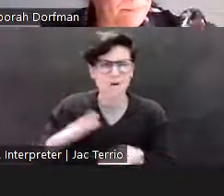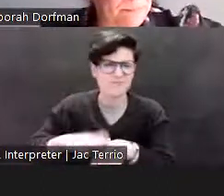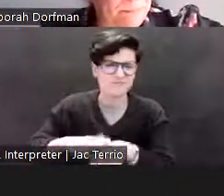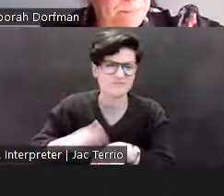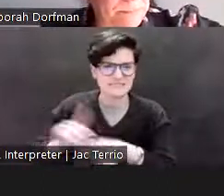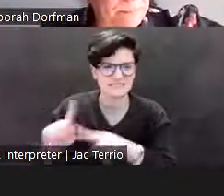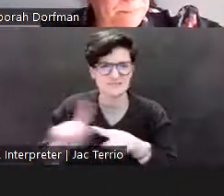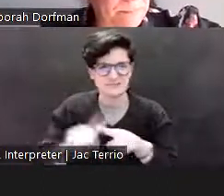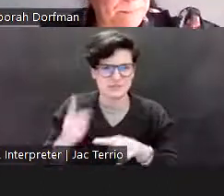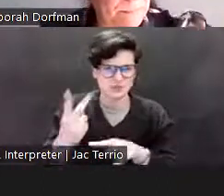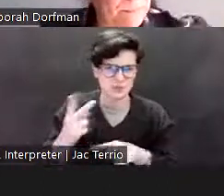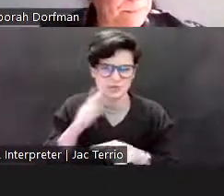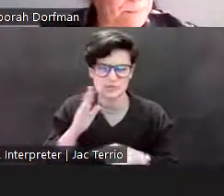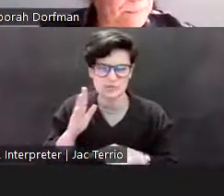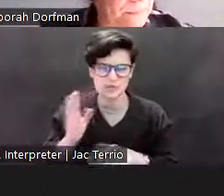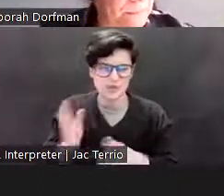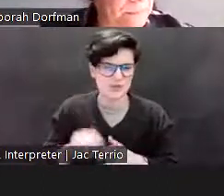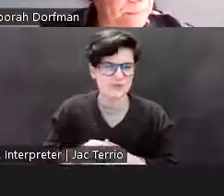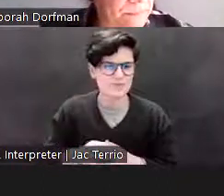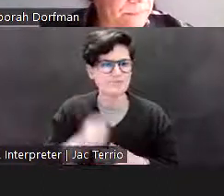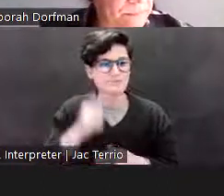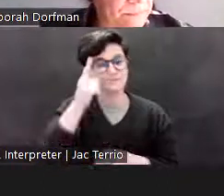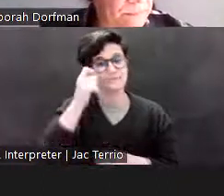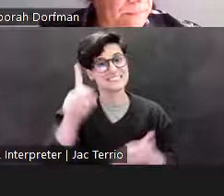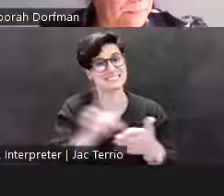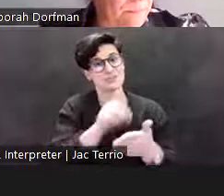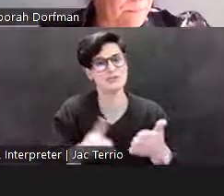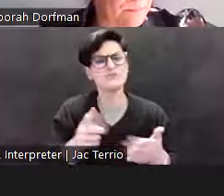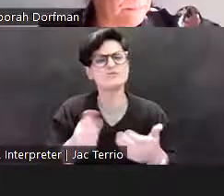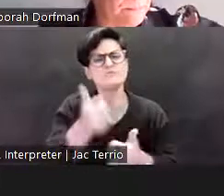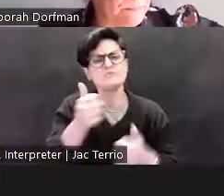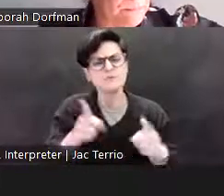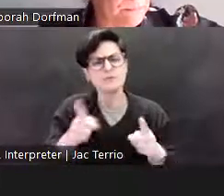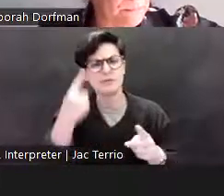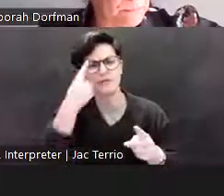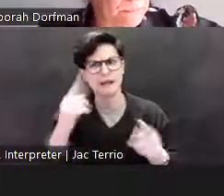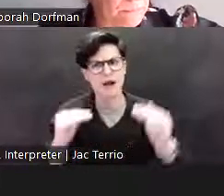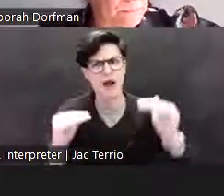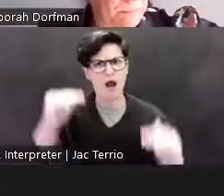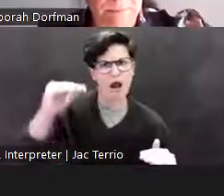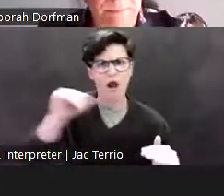most people think of as unequal treatment. 15:12:33 So there are 2 ways an employer can